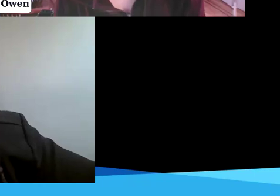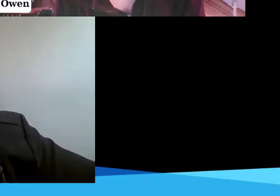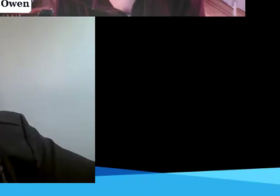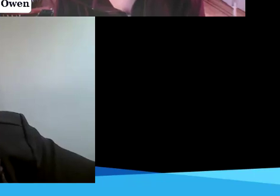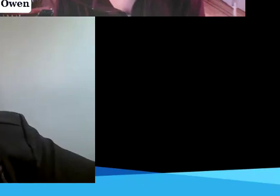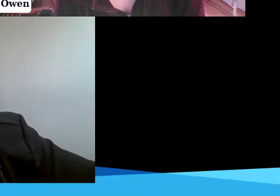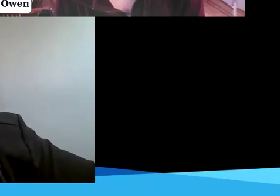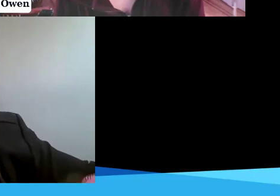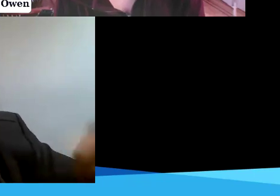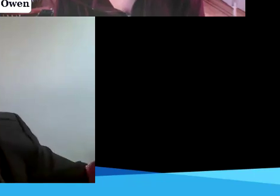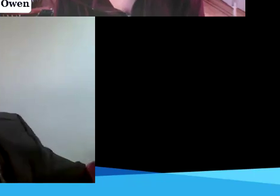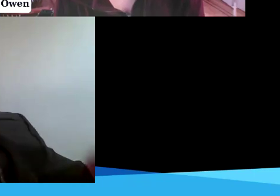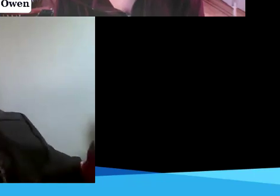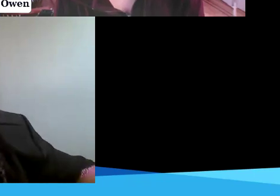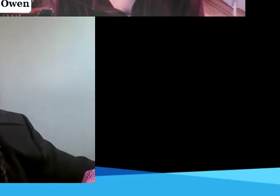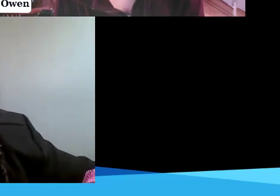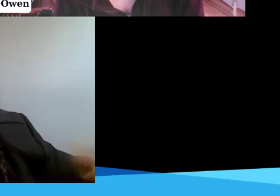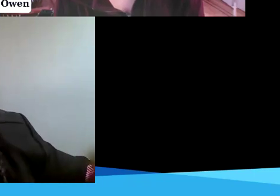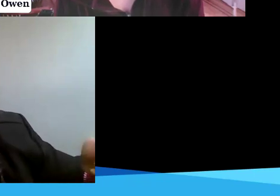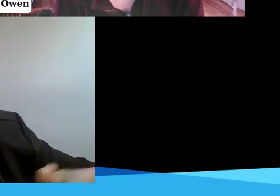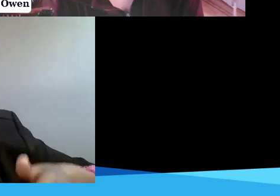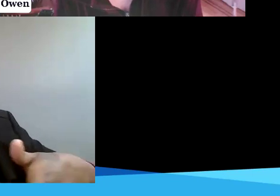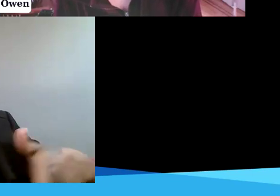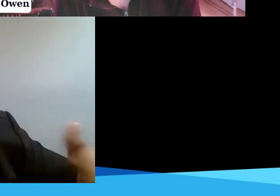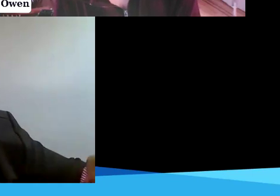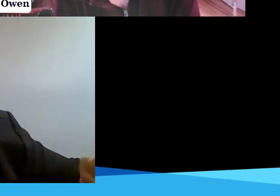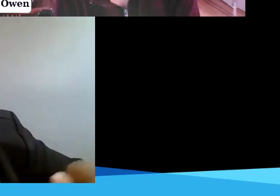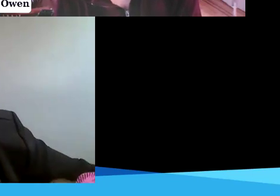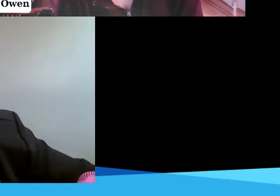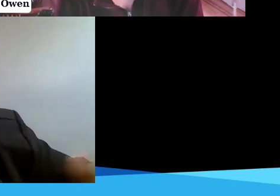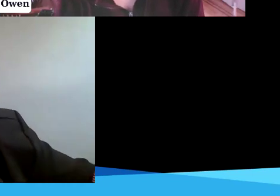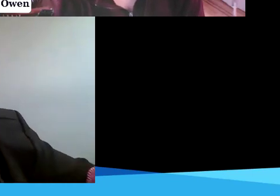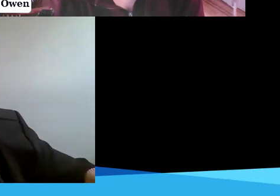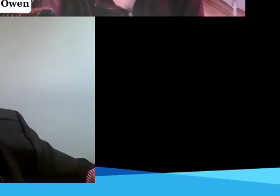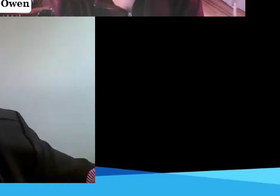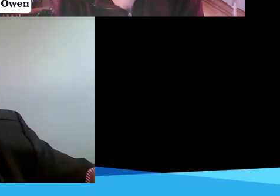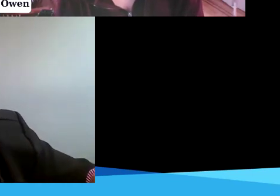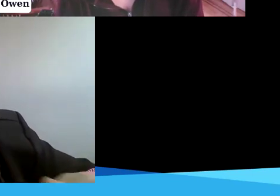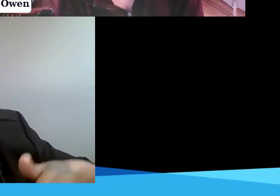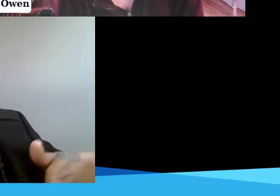I had a lot of contractions and like a lot like Jesse, we both have incomplete injuries.